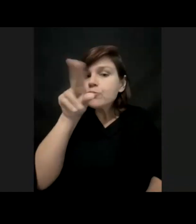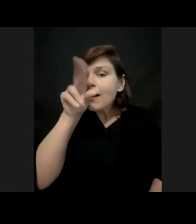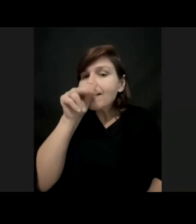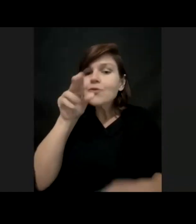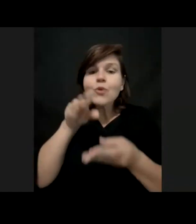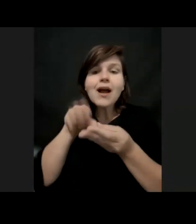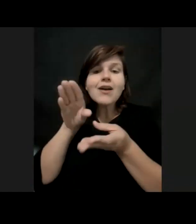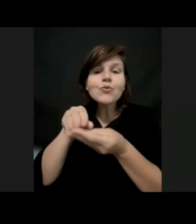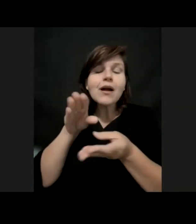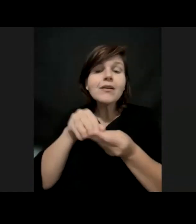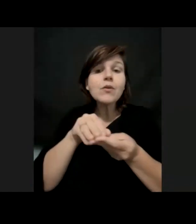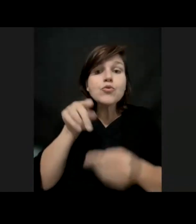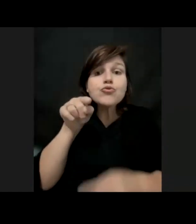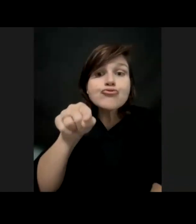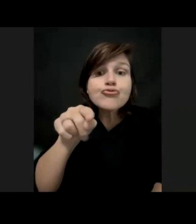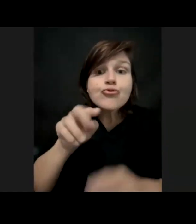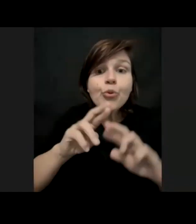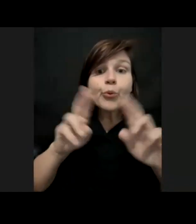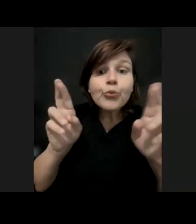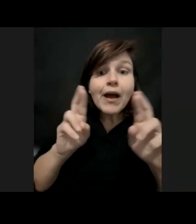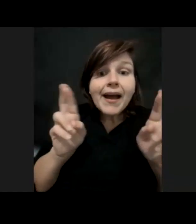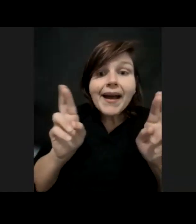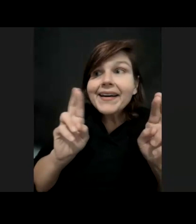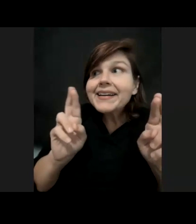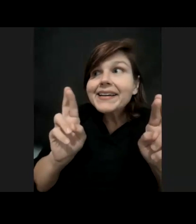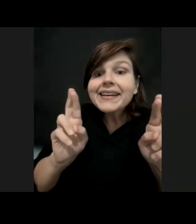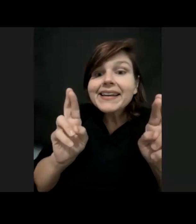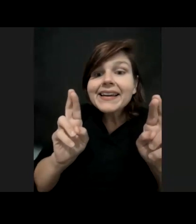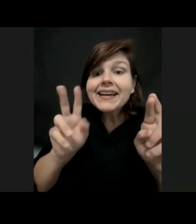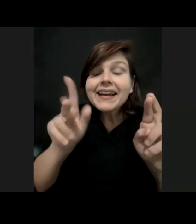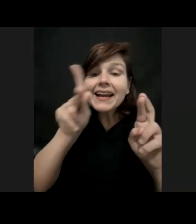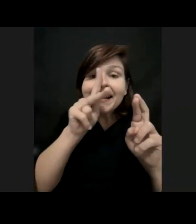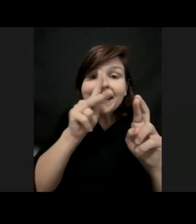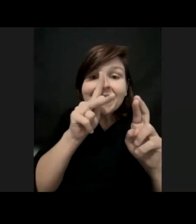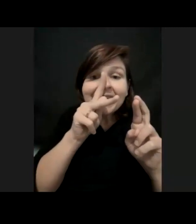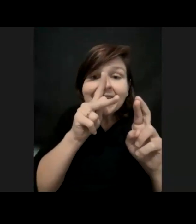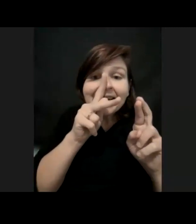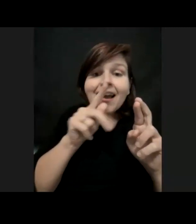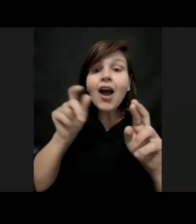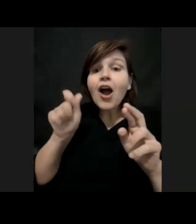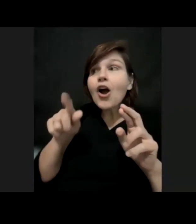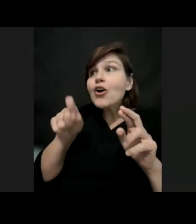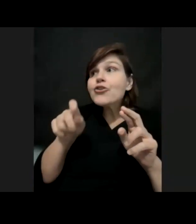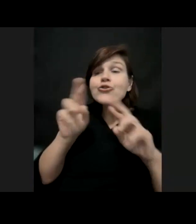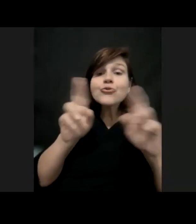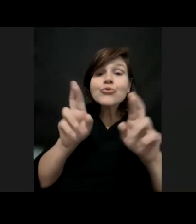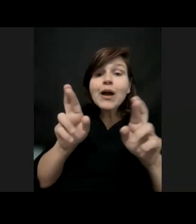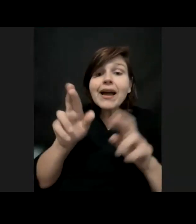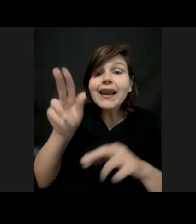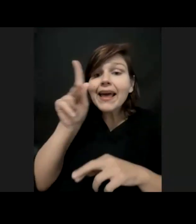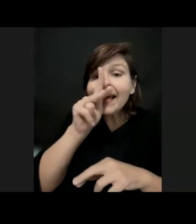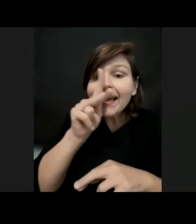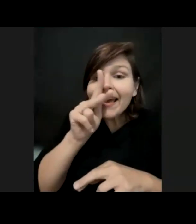“Are you ready, Alishaaa? Are you ready, Alishaaa the Kingfisher?” asked Fabby.